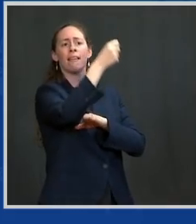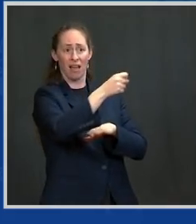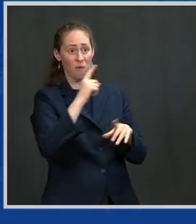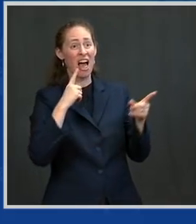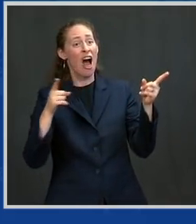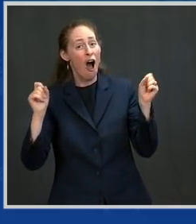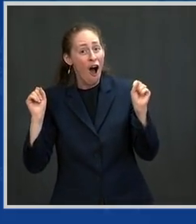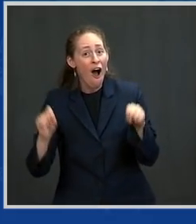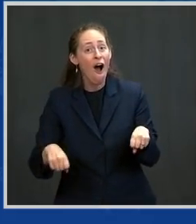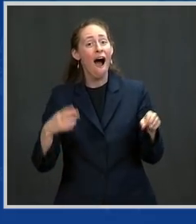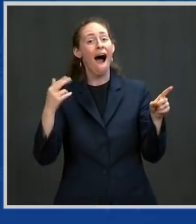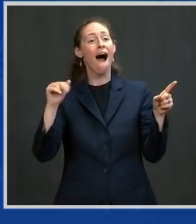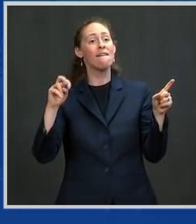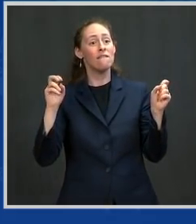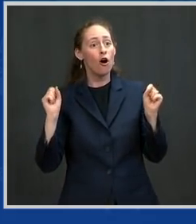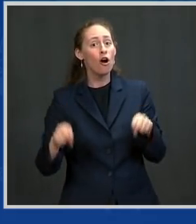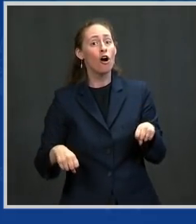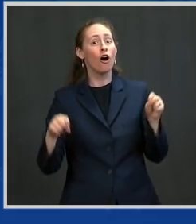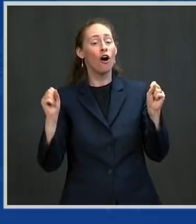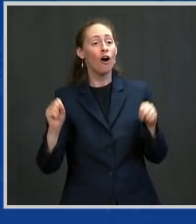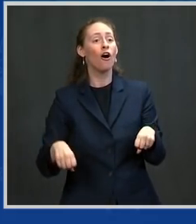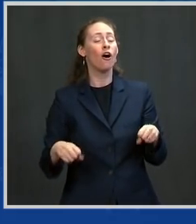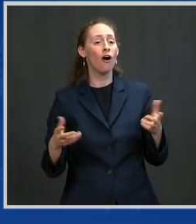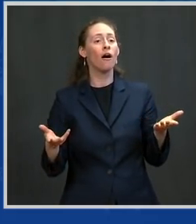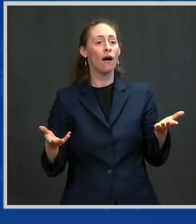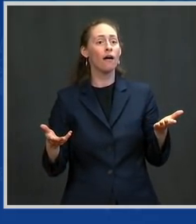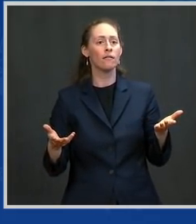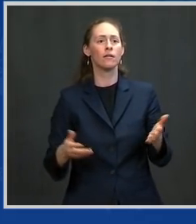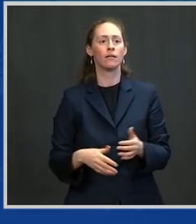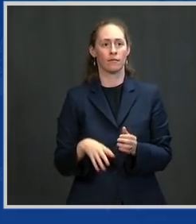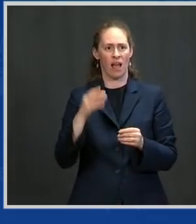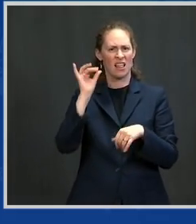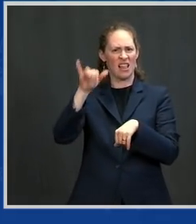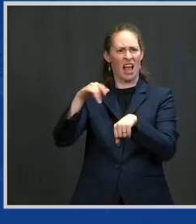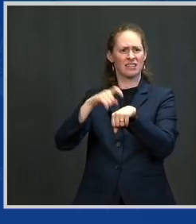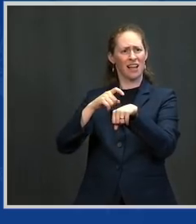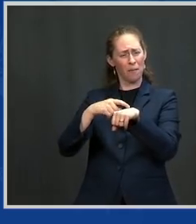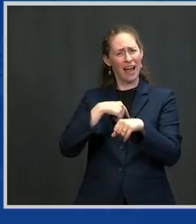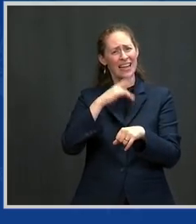And I pointed out to them when I made that speech that they will go down in history